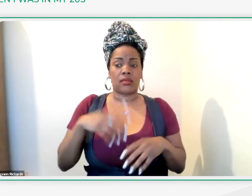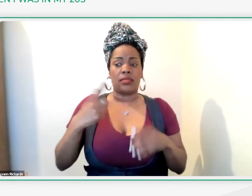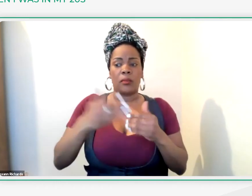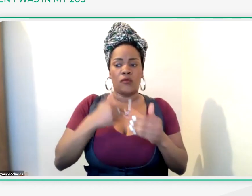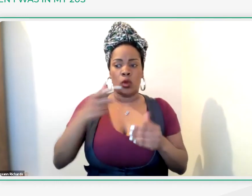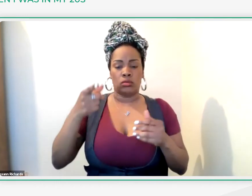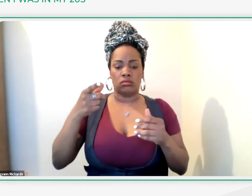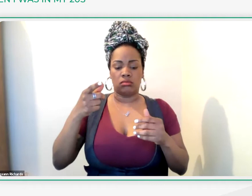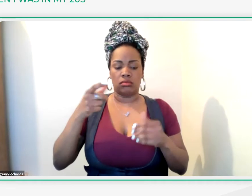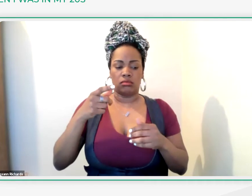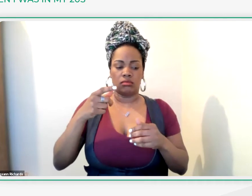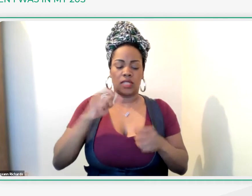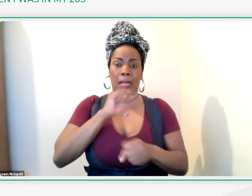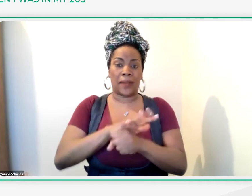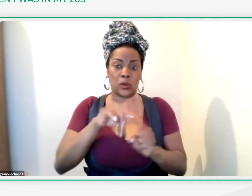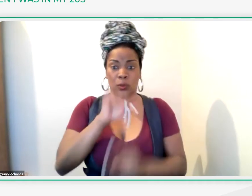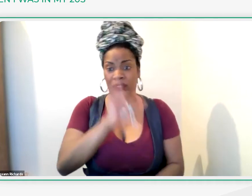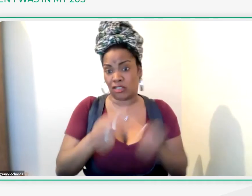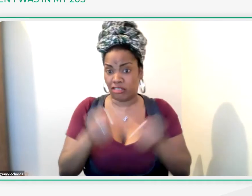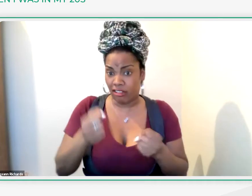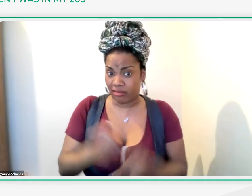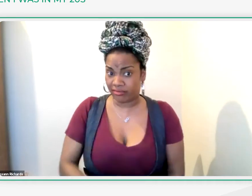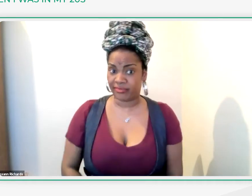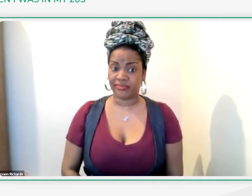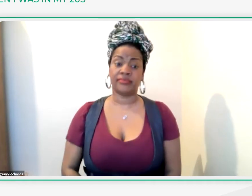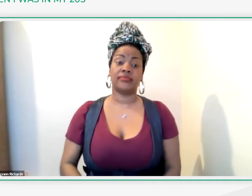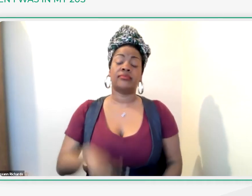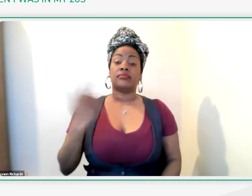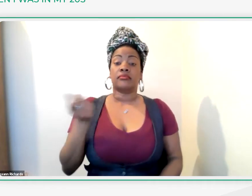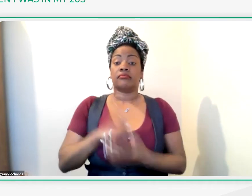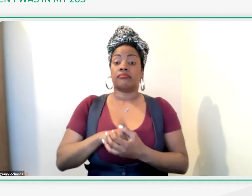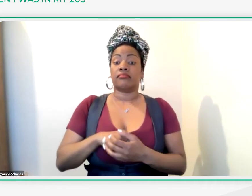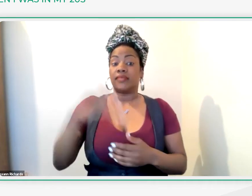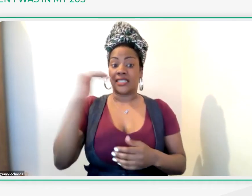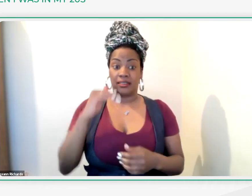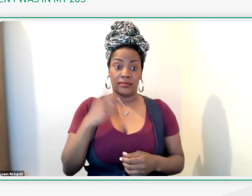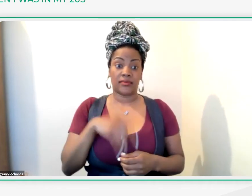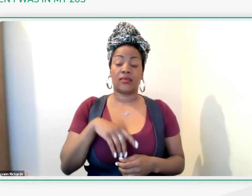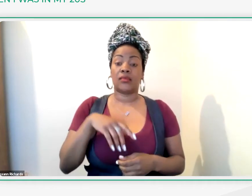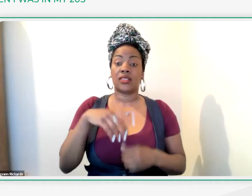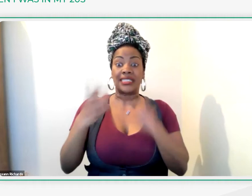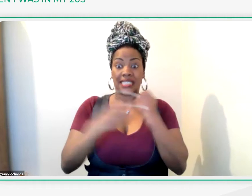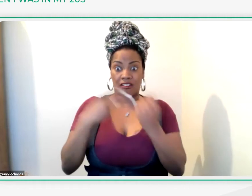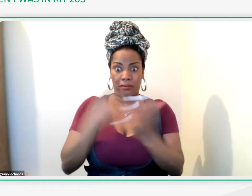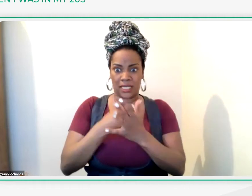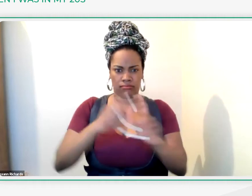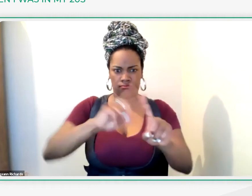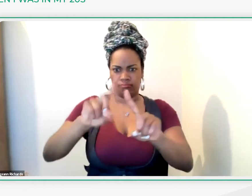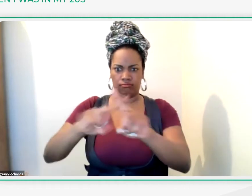So before you even purchase it, make sure it is what you want – before you make that commitment.